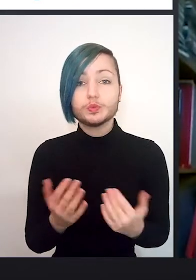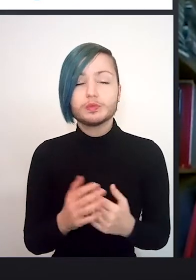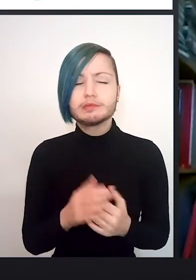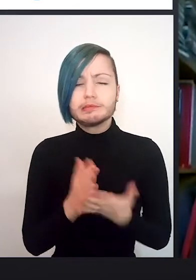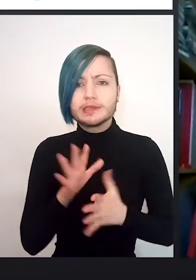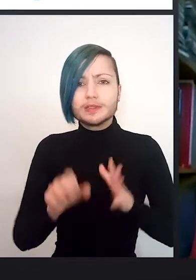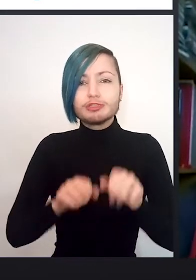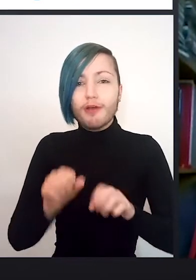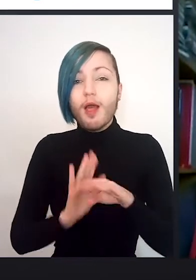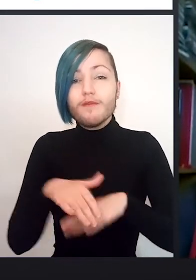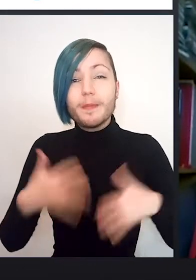You're struggling with the pain